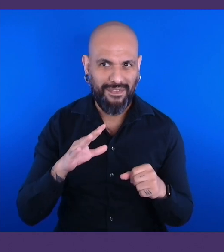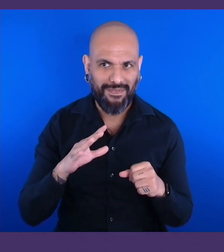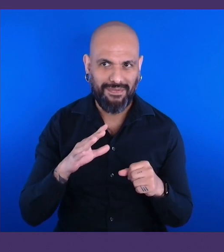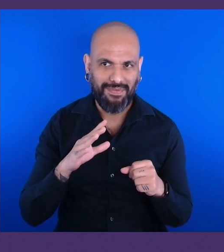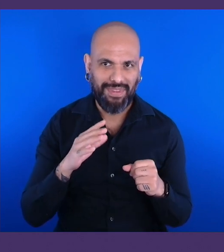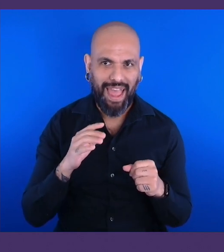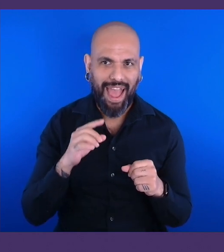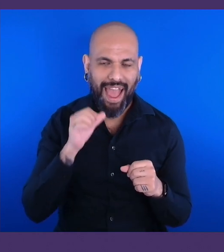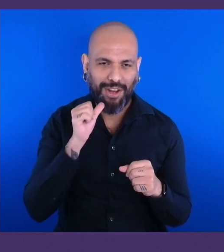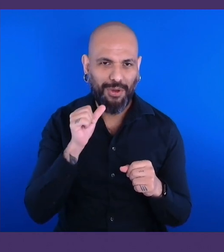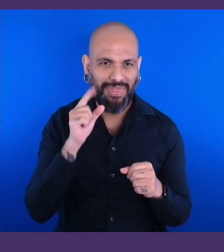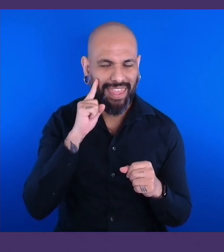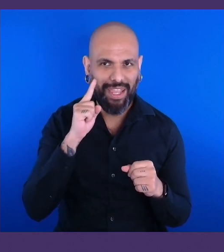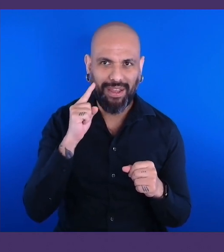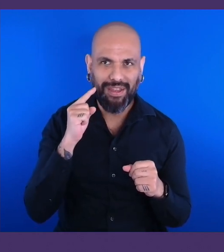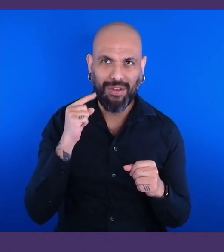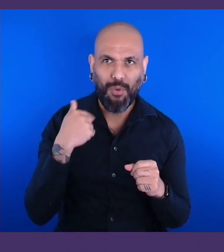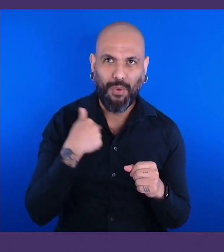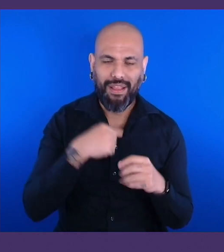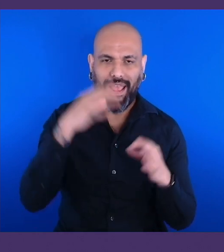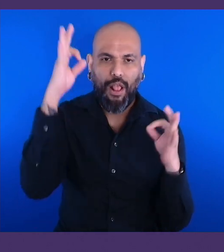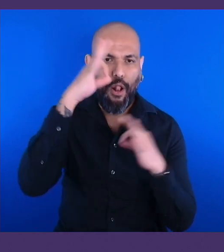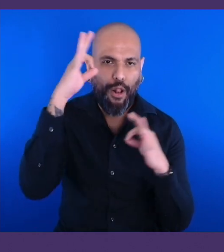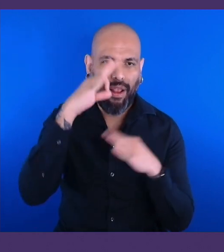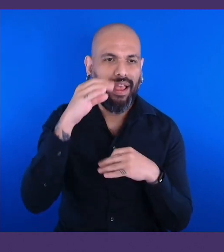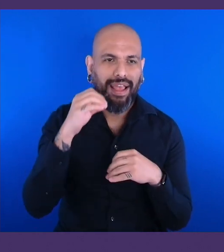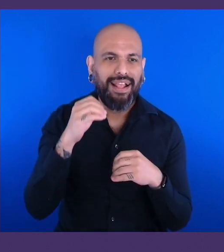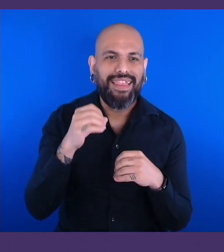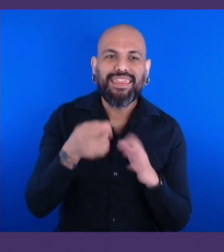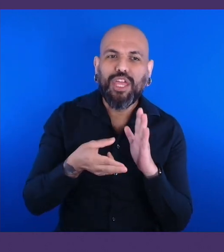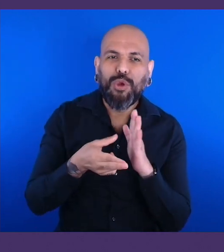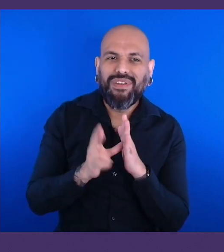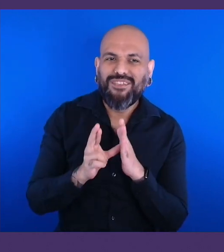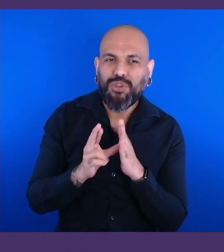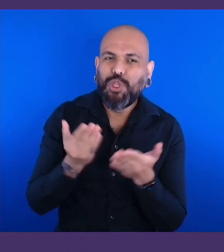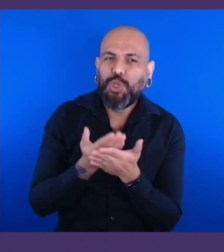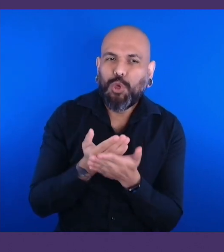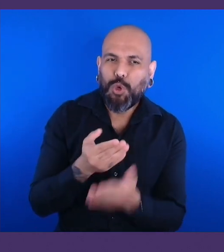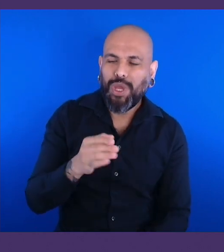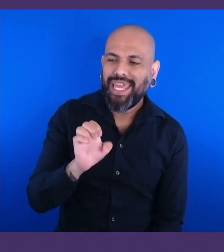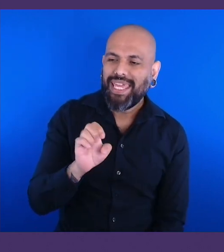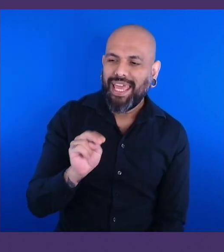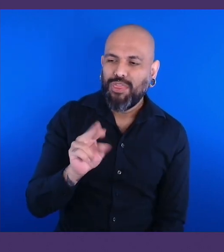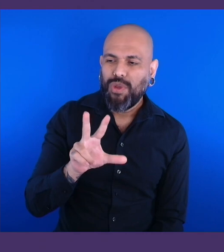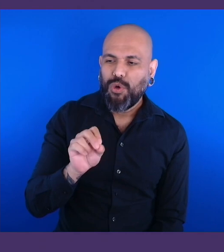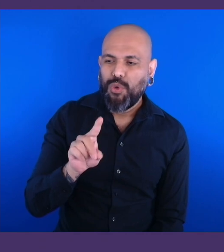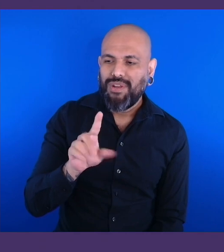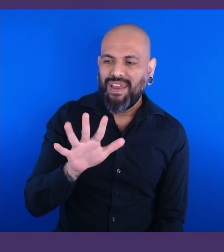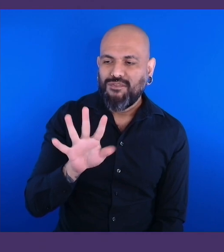It's not like the reviewed EN 301 549 will be a completely new standard that will invent new rules for accessibility.